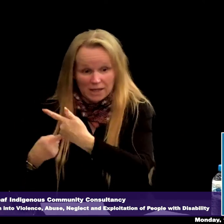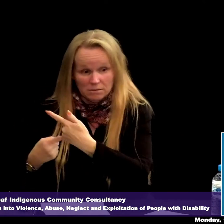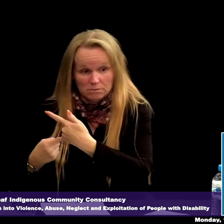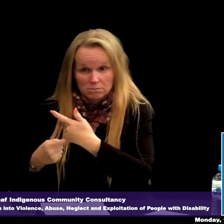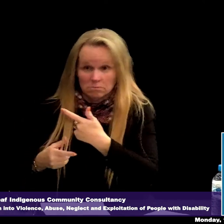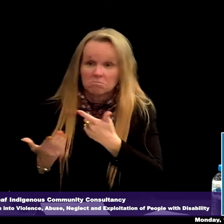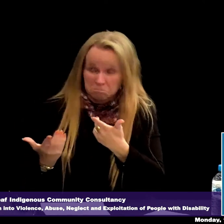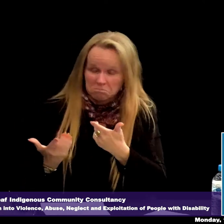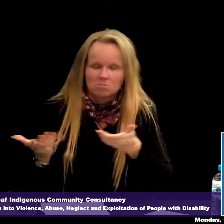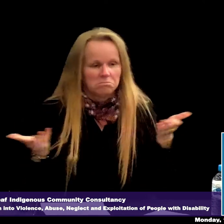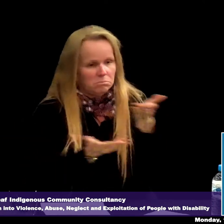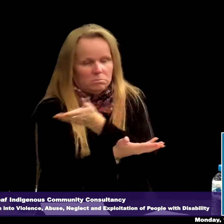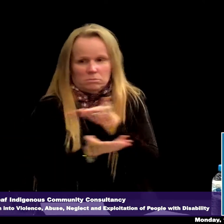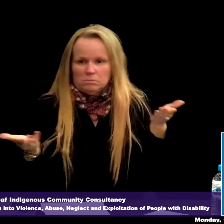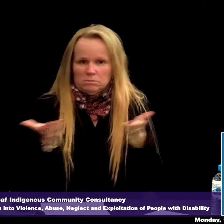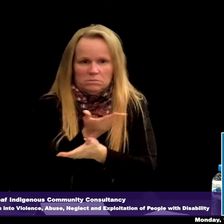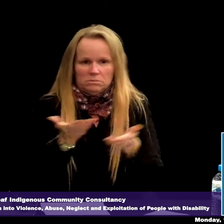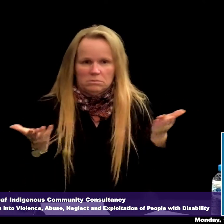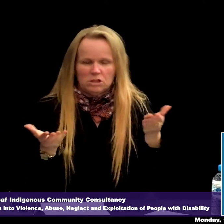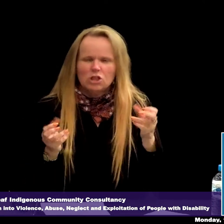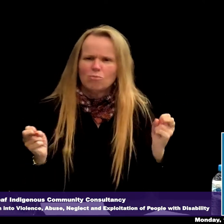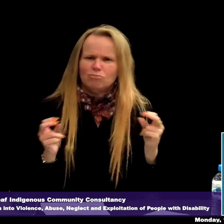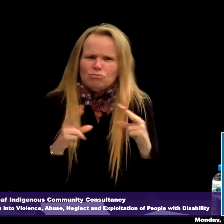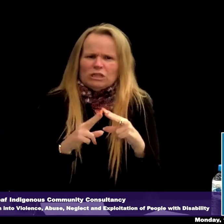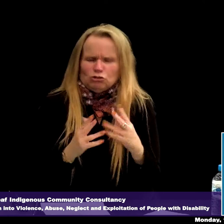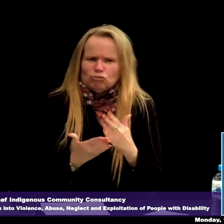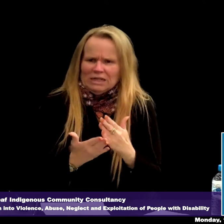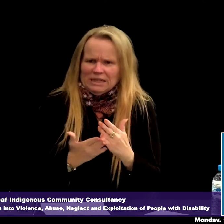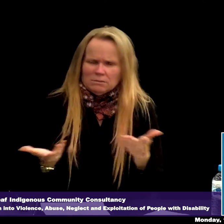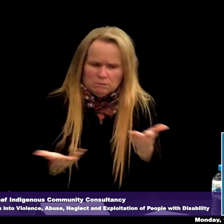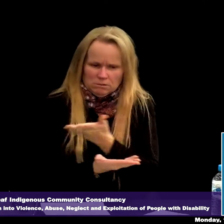And so what I ask them to do is explain their plan to me and then I will approach the